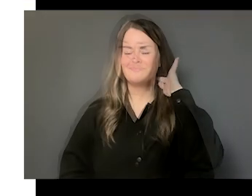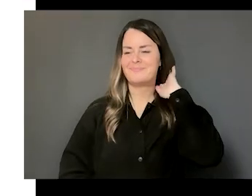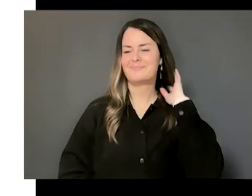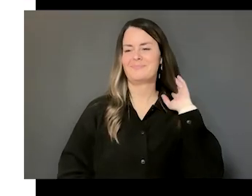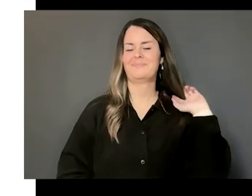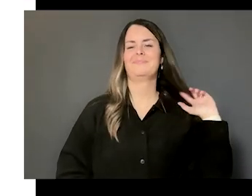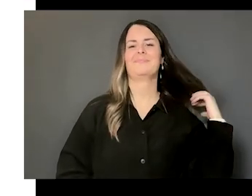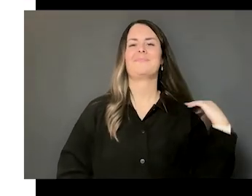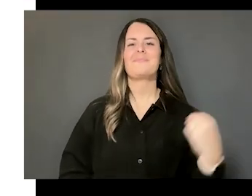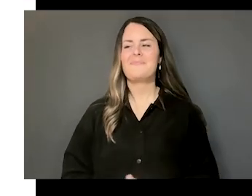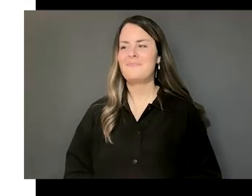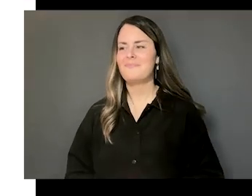Sounds like Syracuse data.